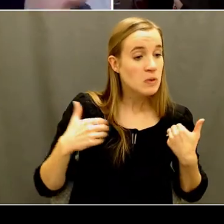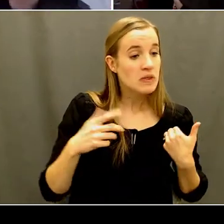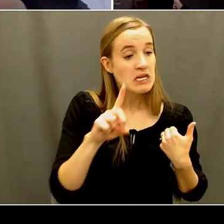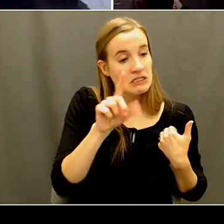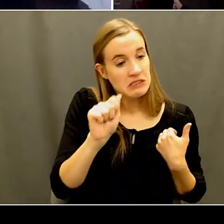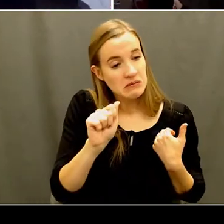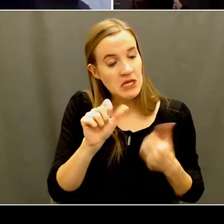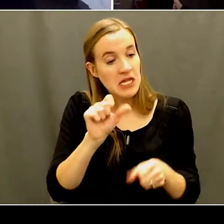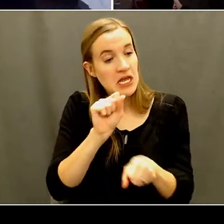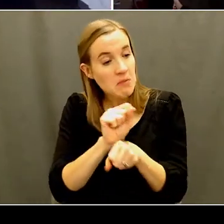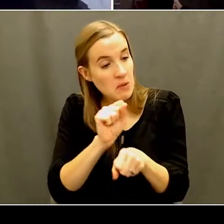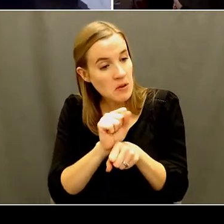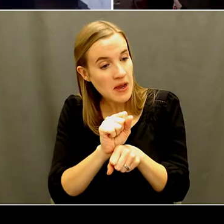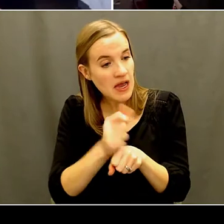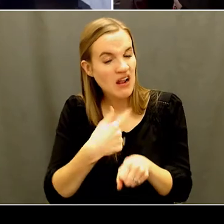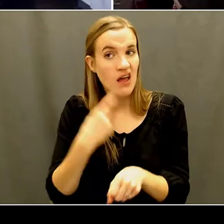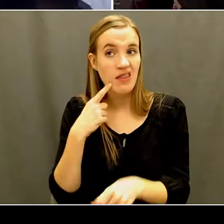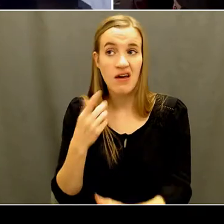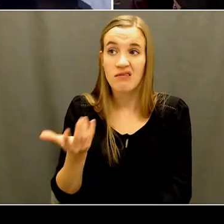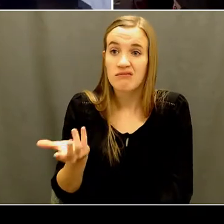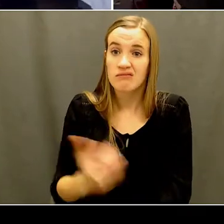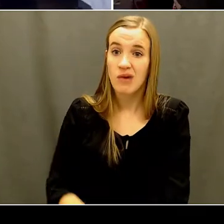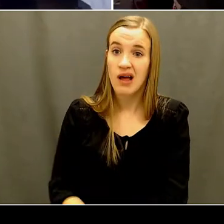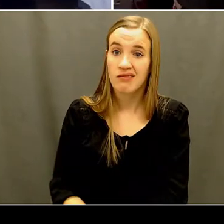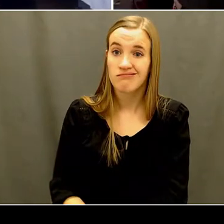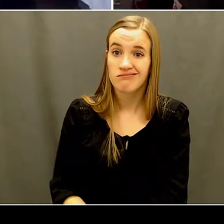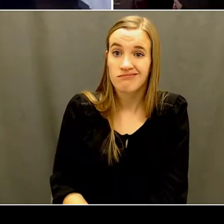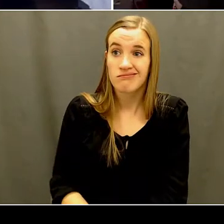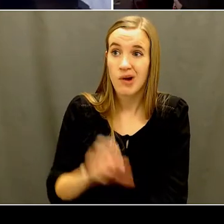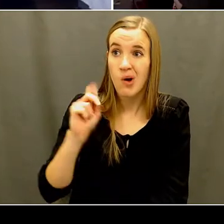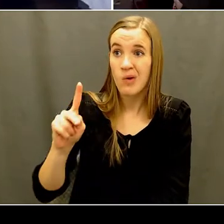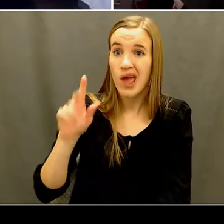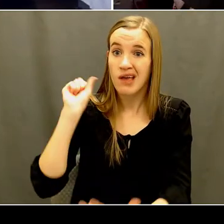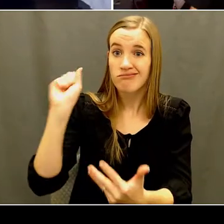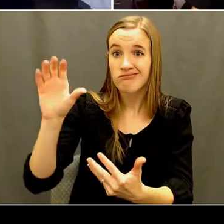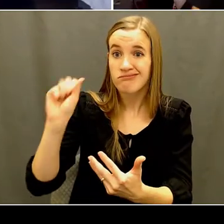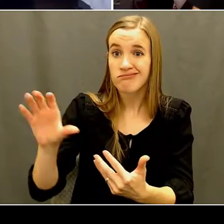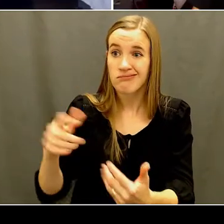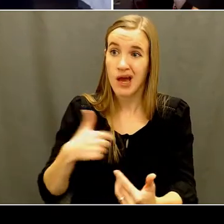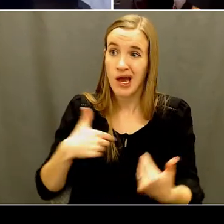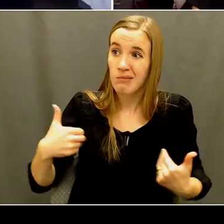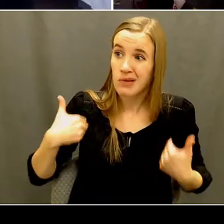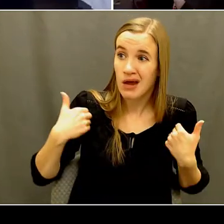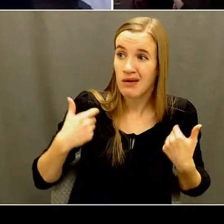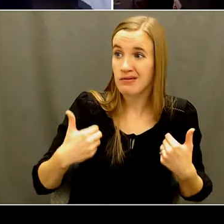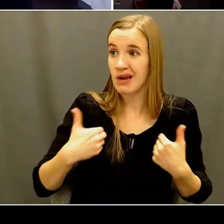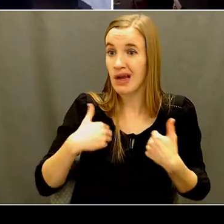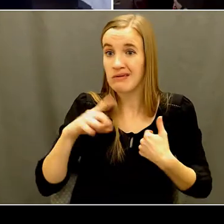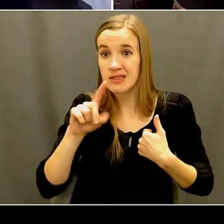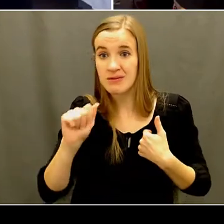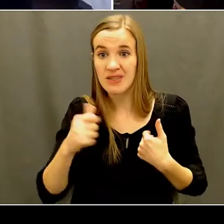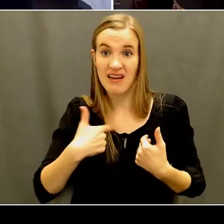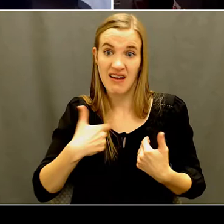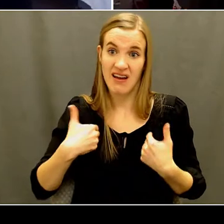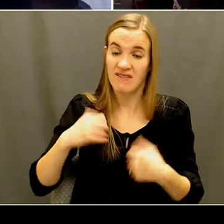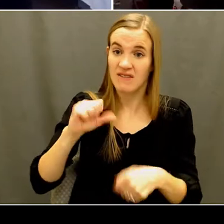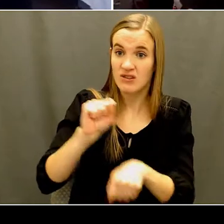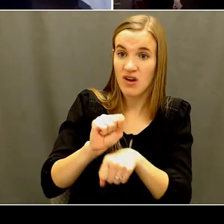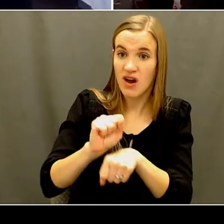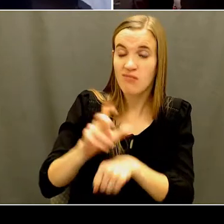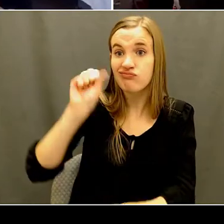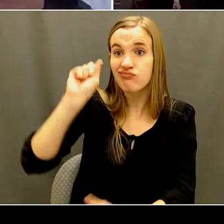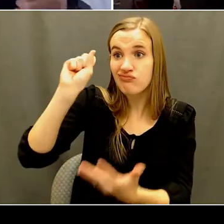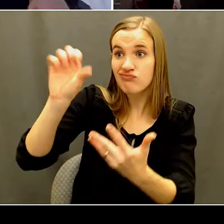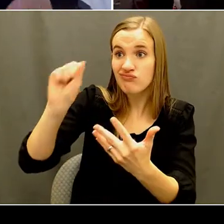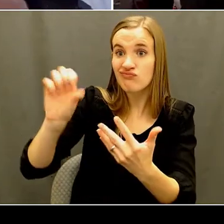conversation. What I didn't know is that it was a job interview. Um, and so fast